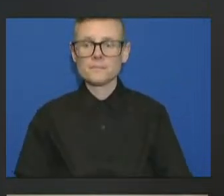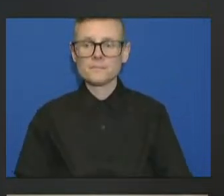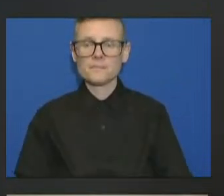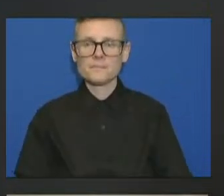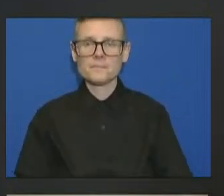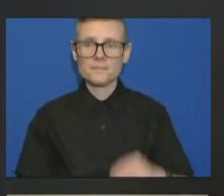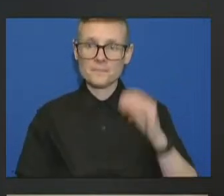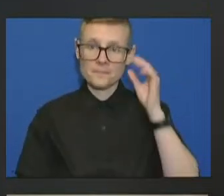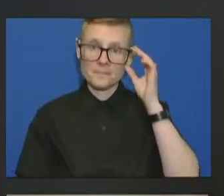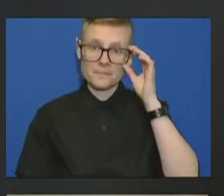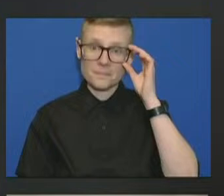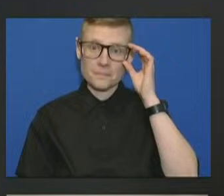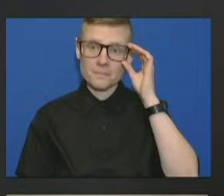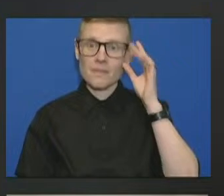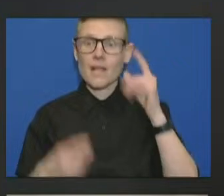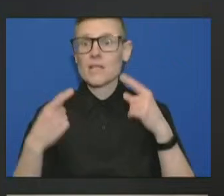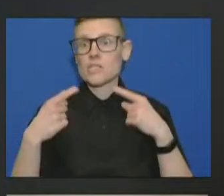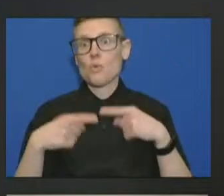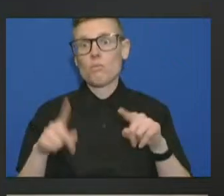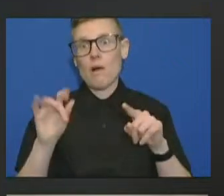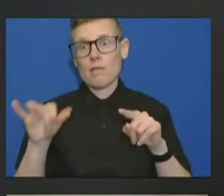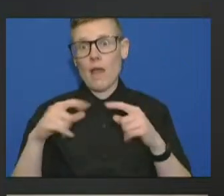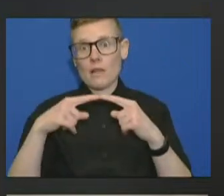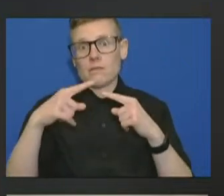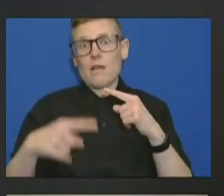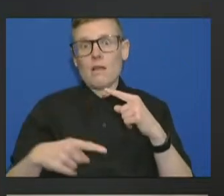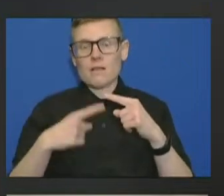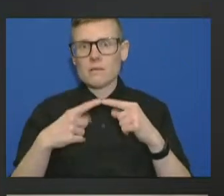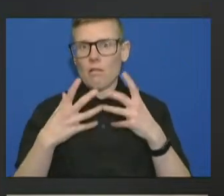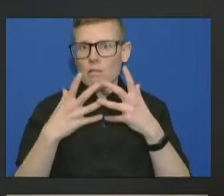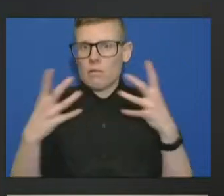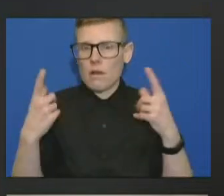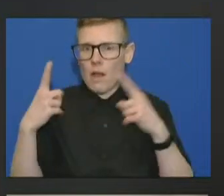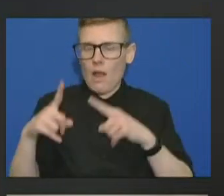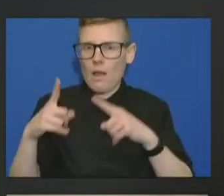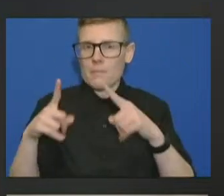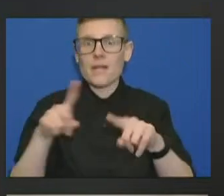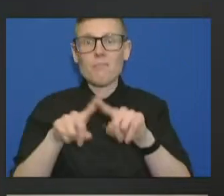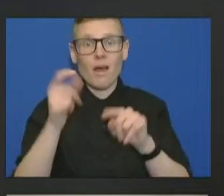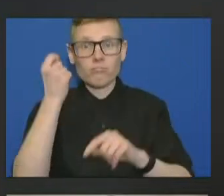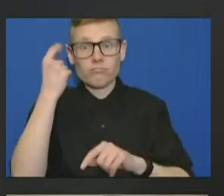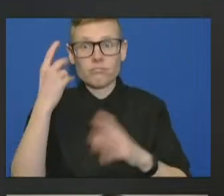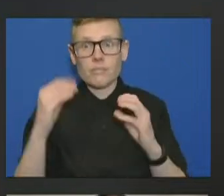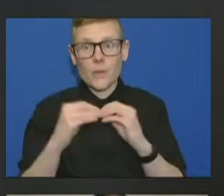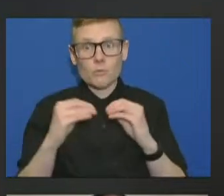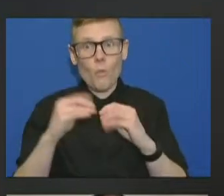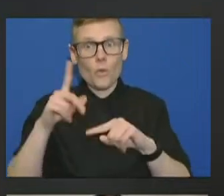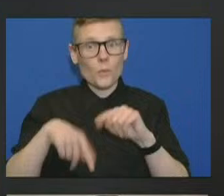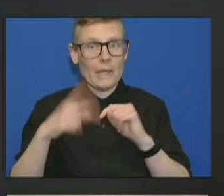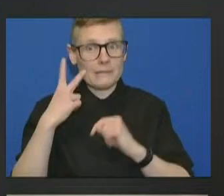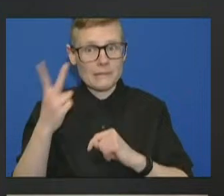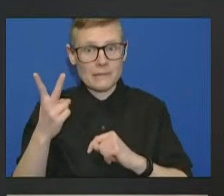could bring up the next slide, please. So while that seemed